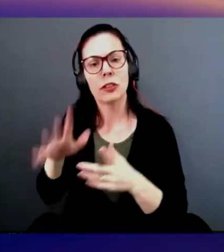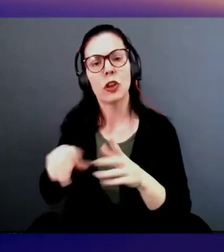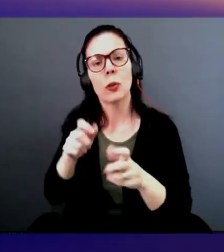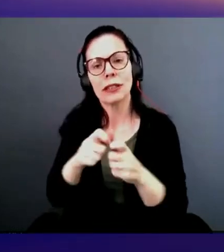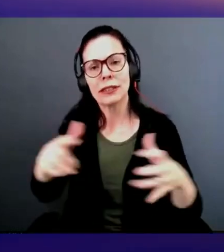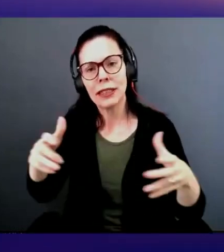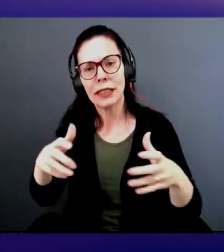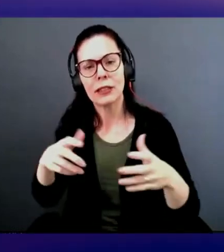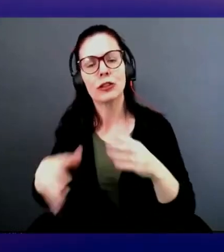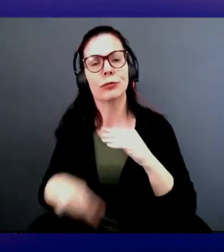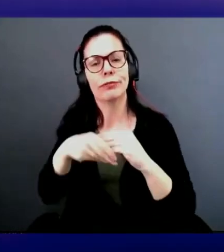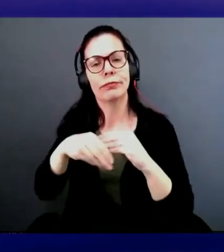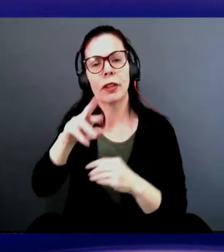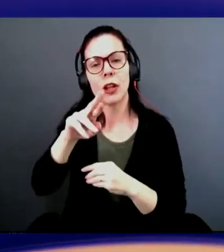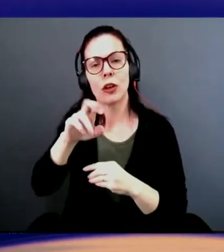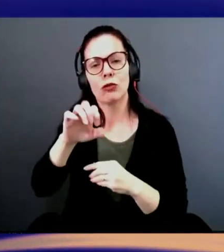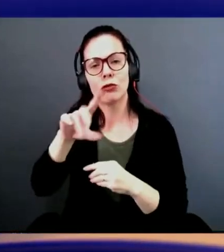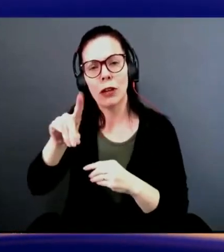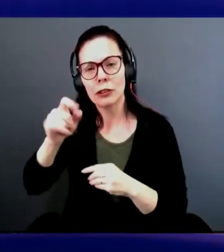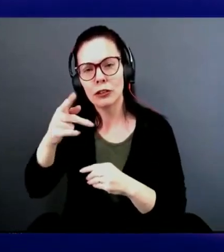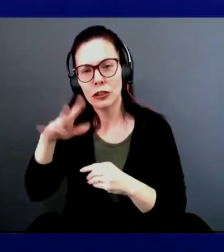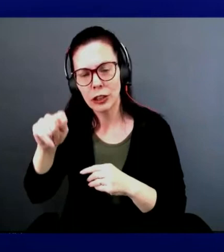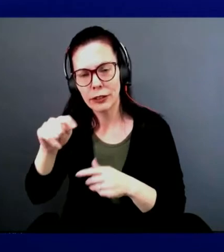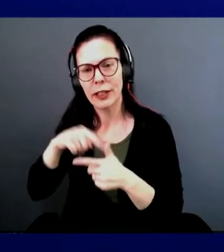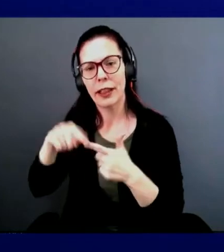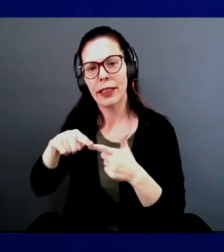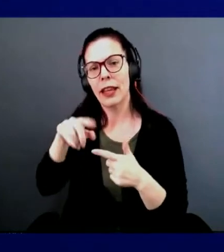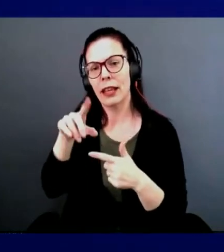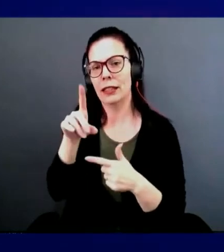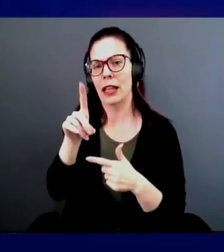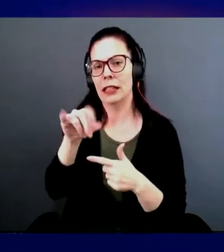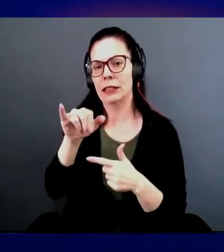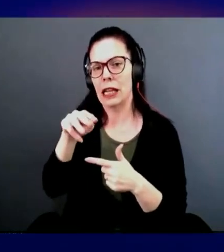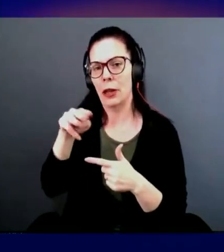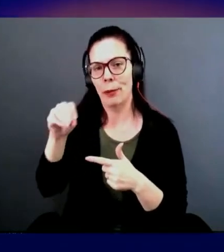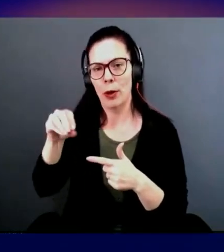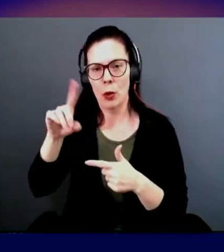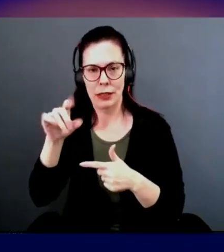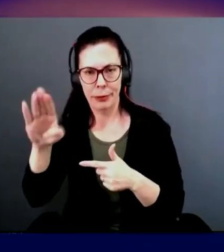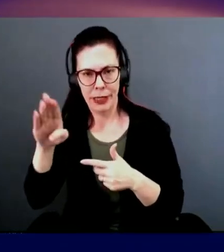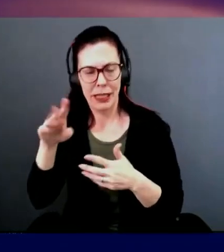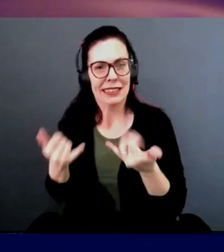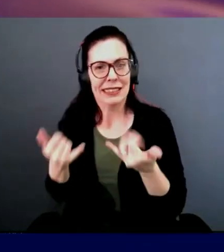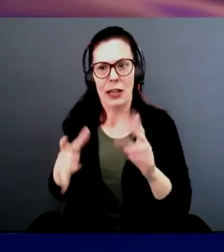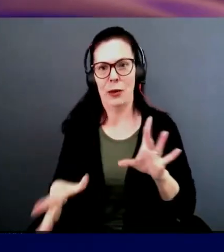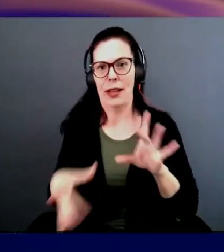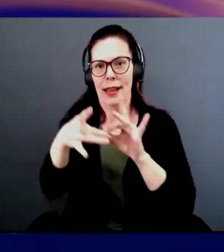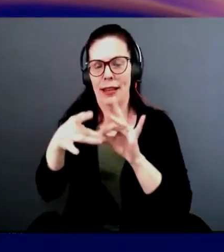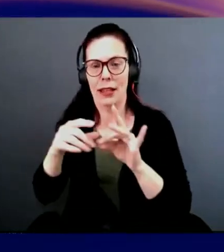all from one on sort of query tool. Now it's extending out with additional federated connectors. So I know you can pull in the effectively think